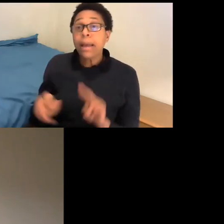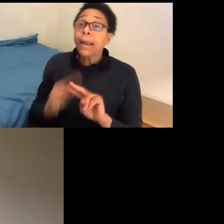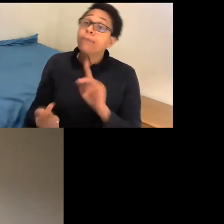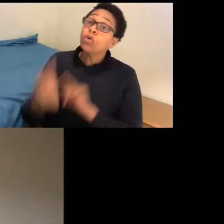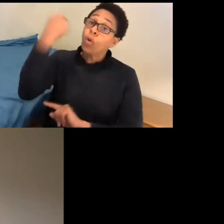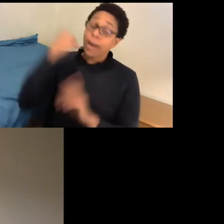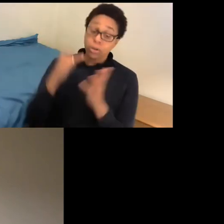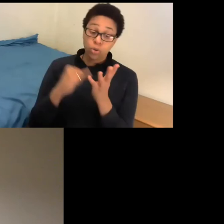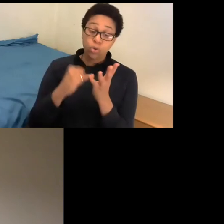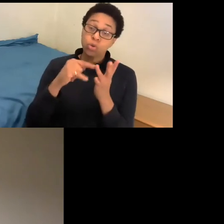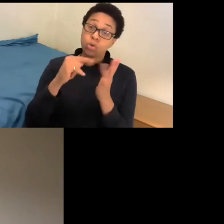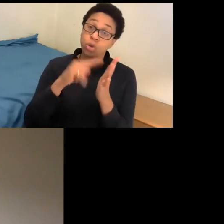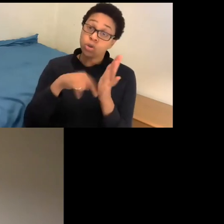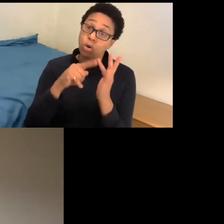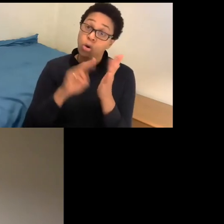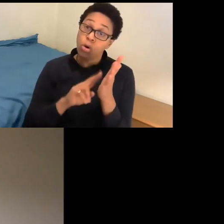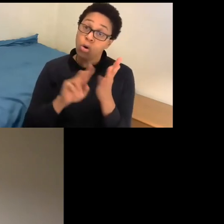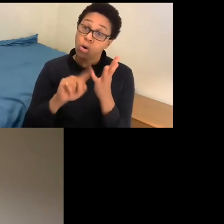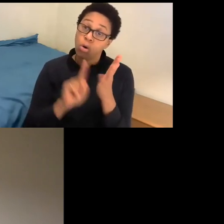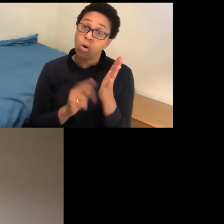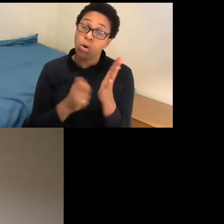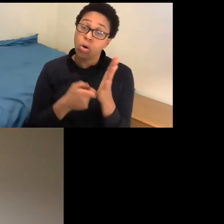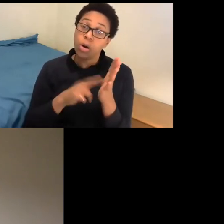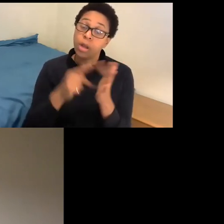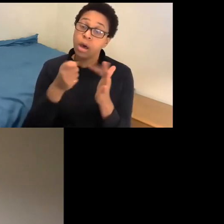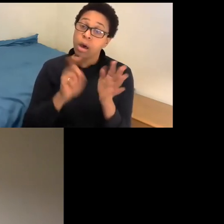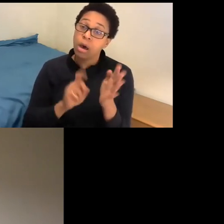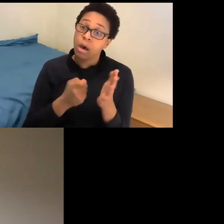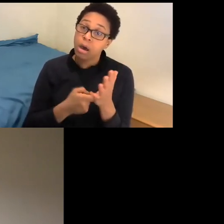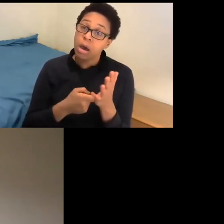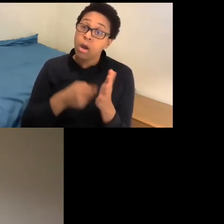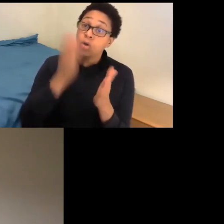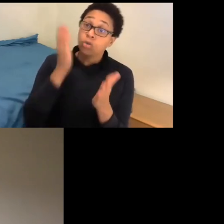between how white women and Black women are seen in America,